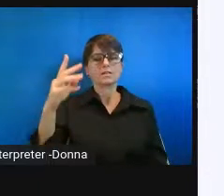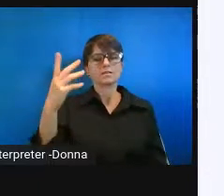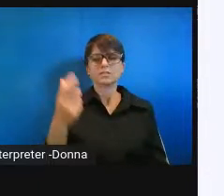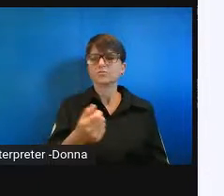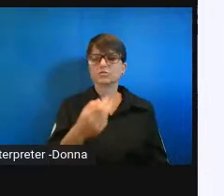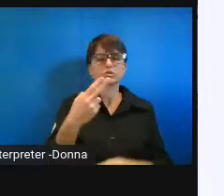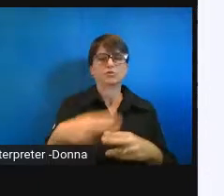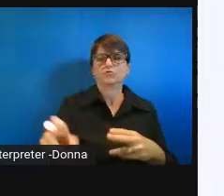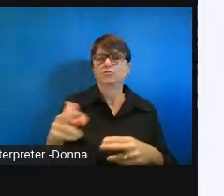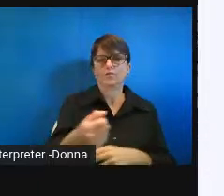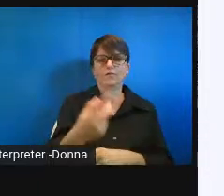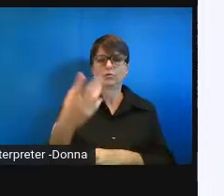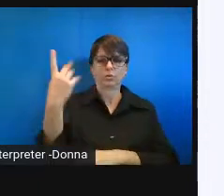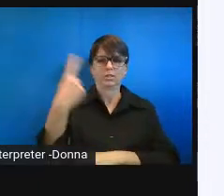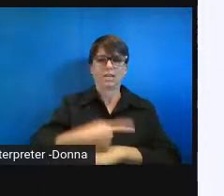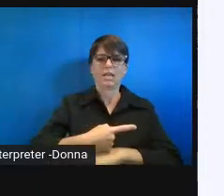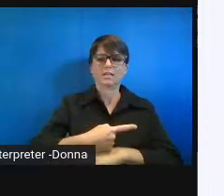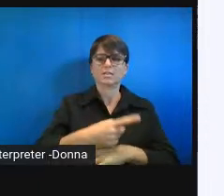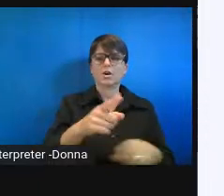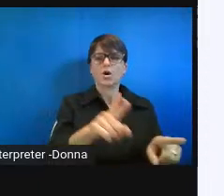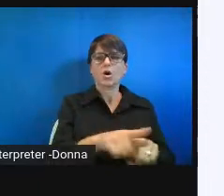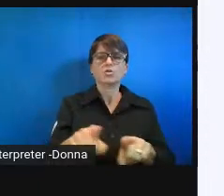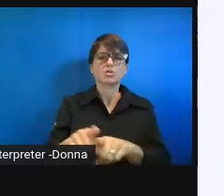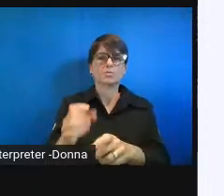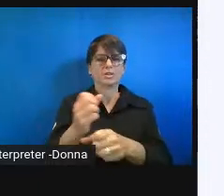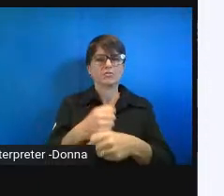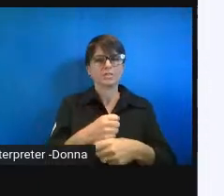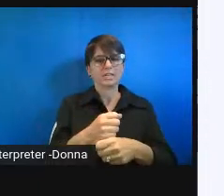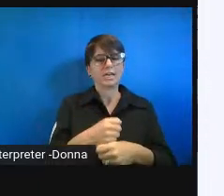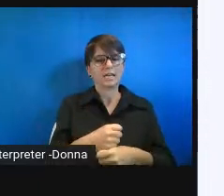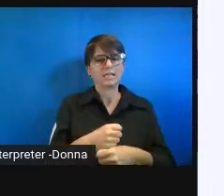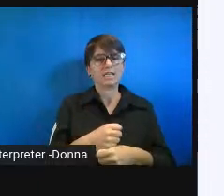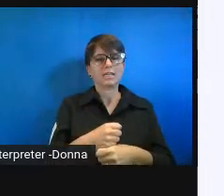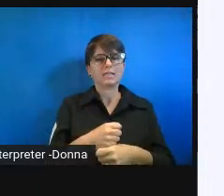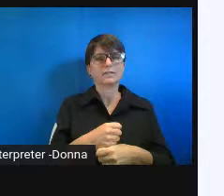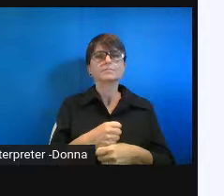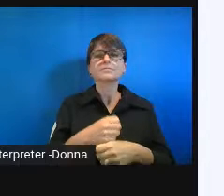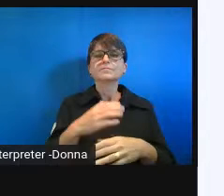Is a platform based on WordPress for school to create accessible websites in a few days .